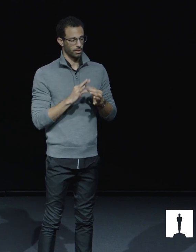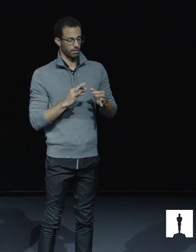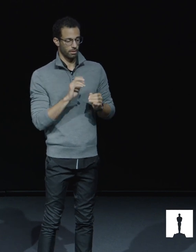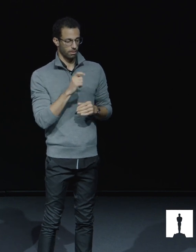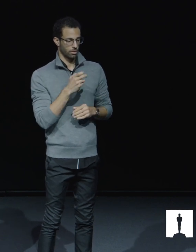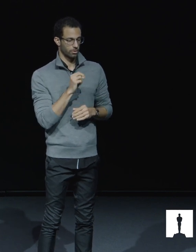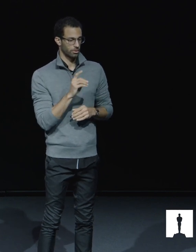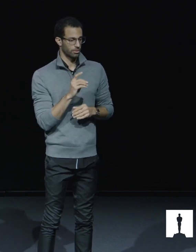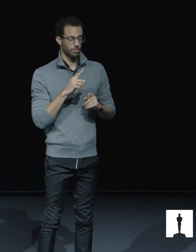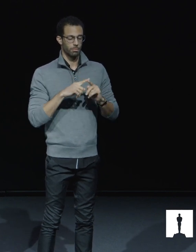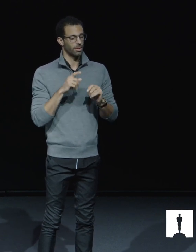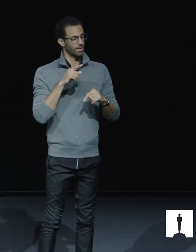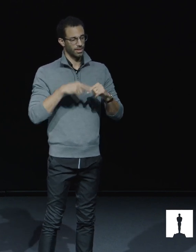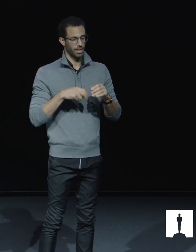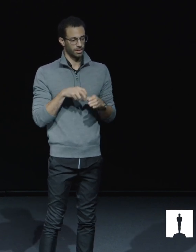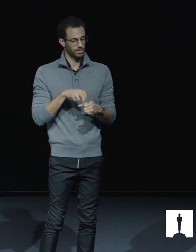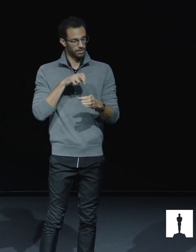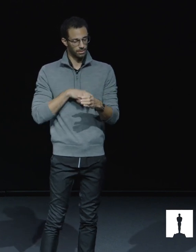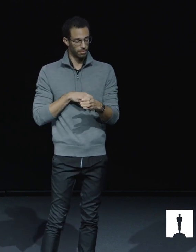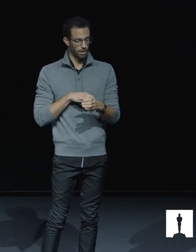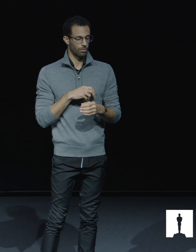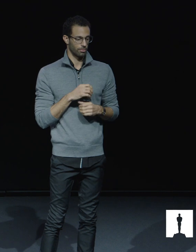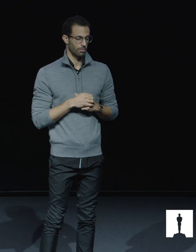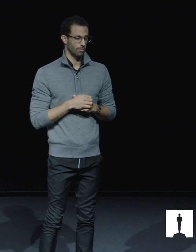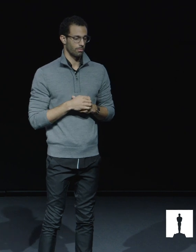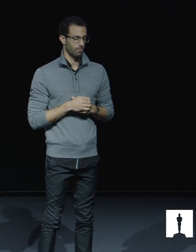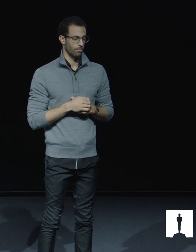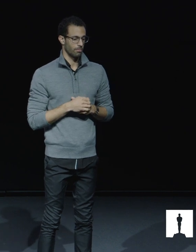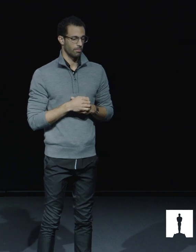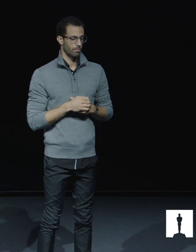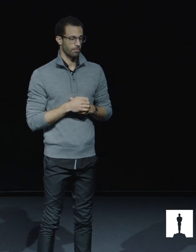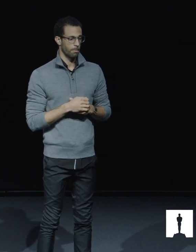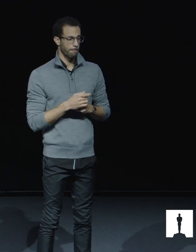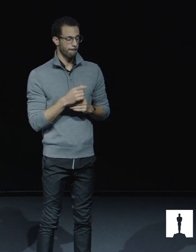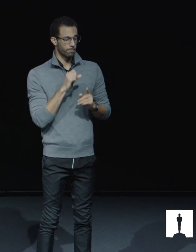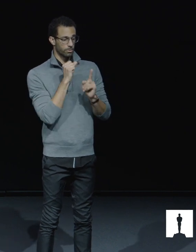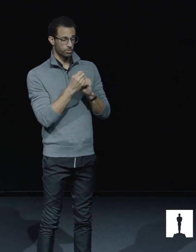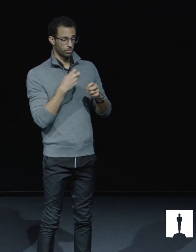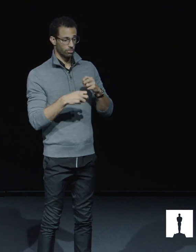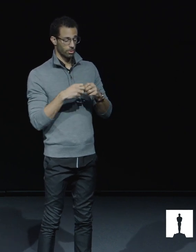can they step out of it." The social-problem tendency of American films entails an address